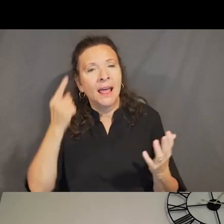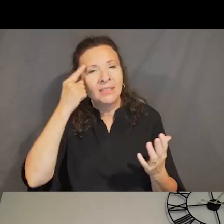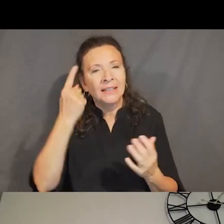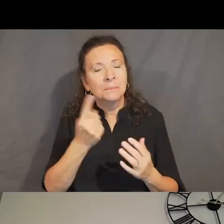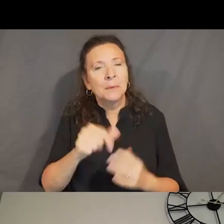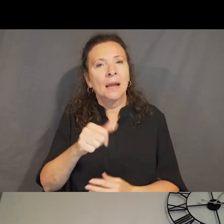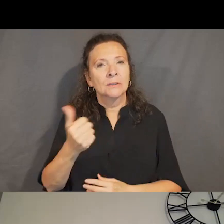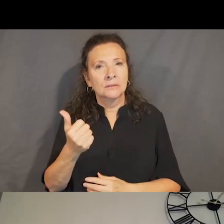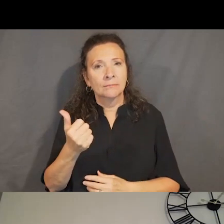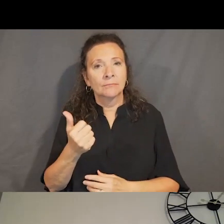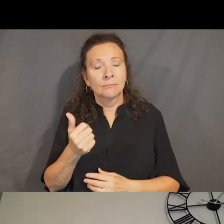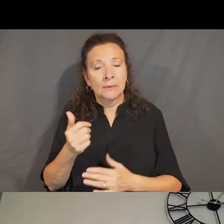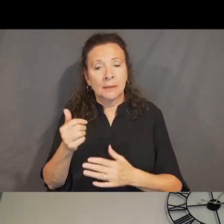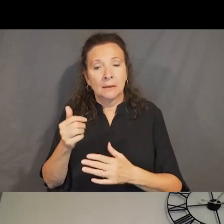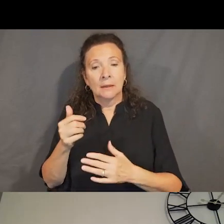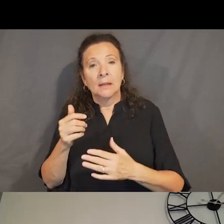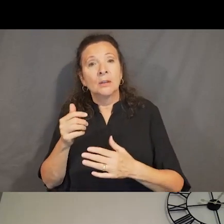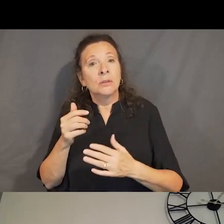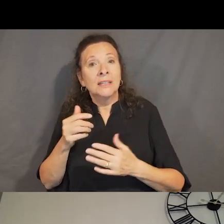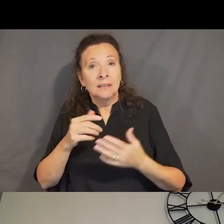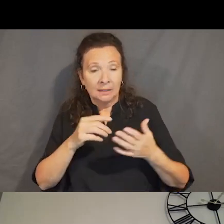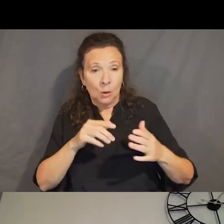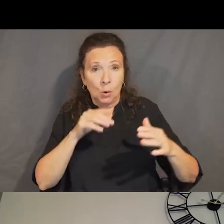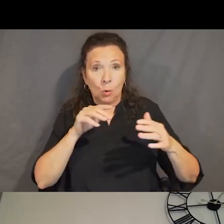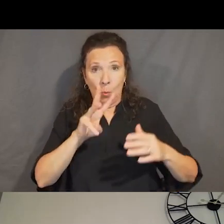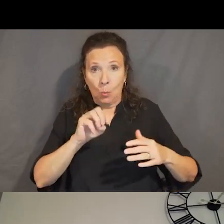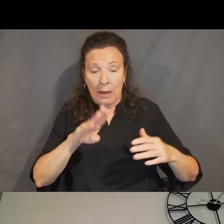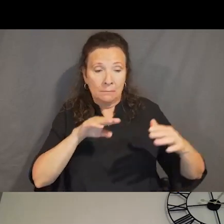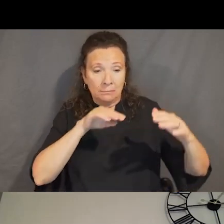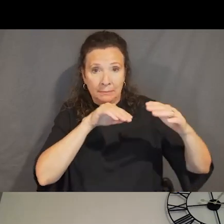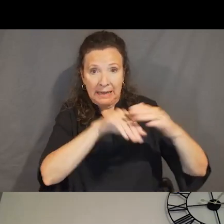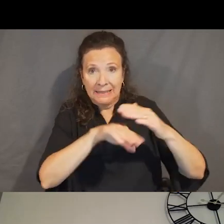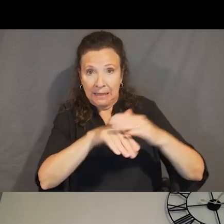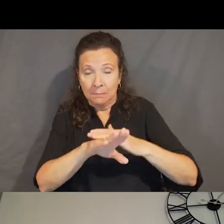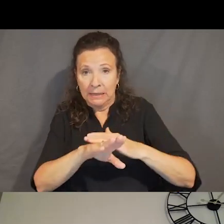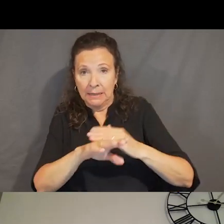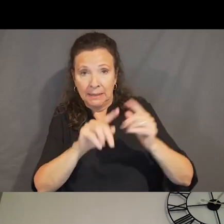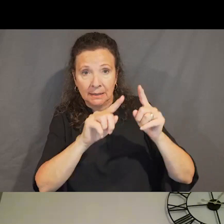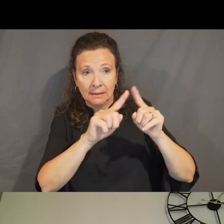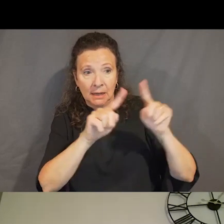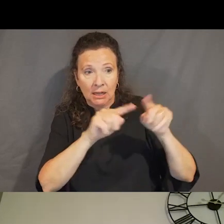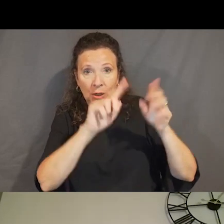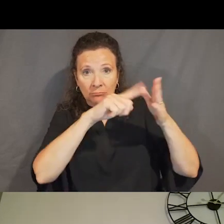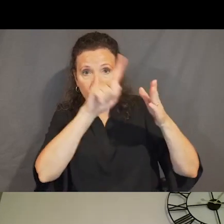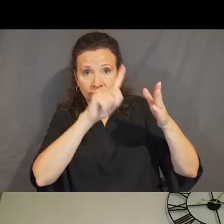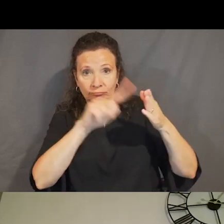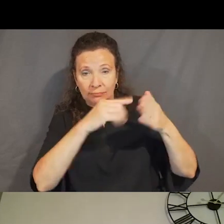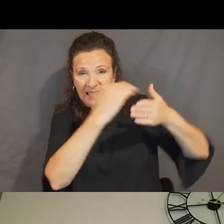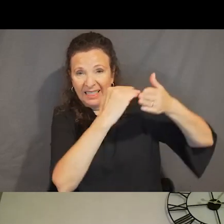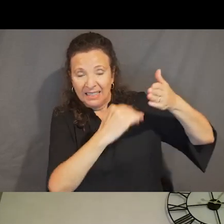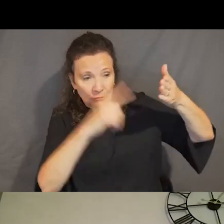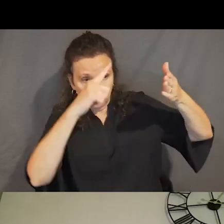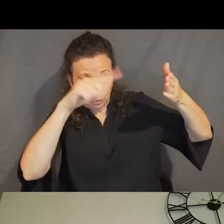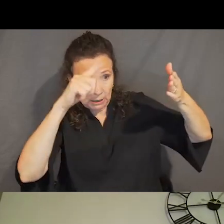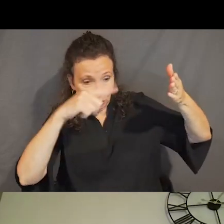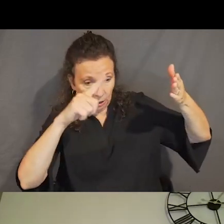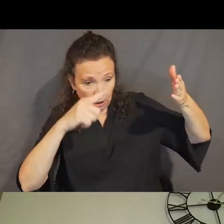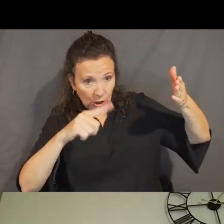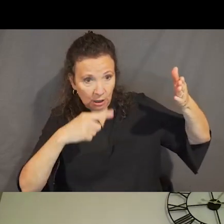accessibility checklist has about 10-15 main points. And these are some of the more general